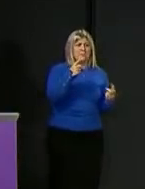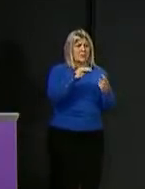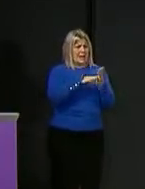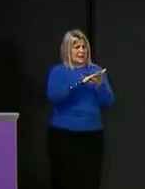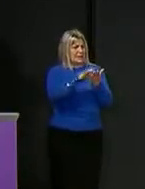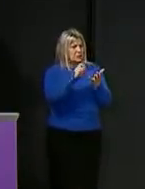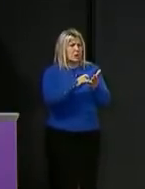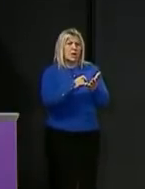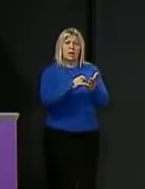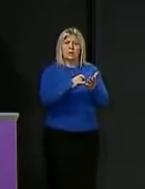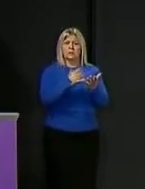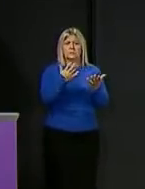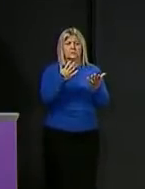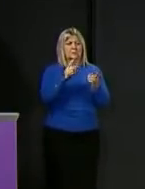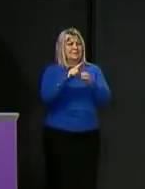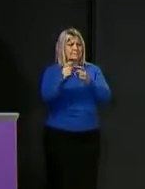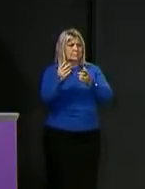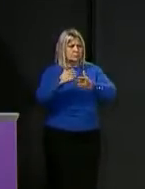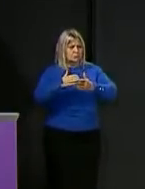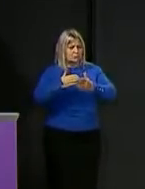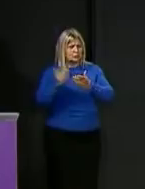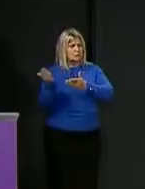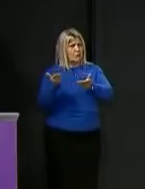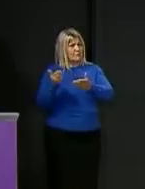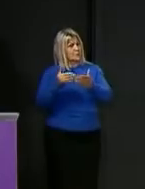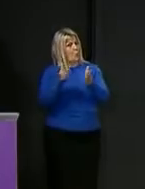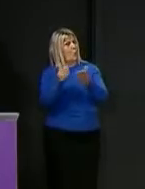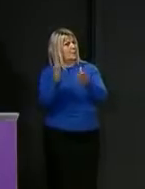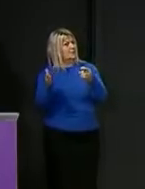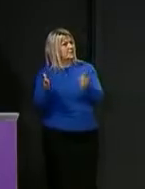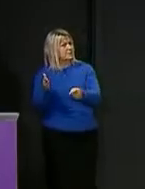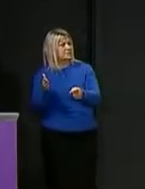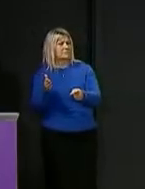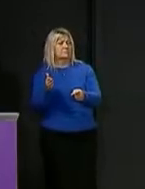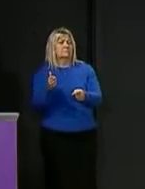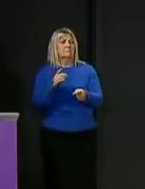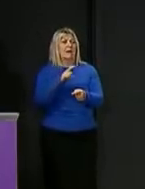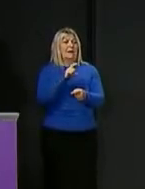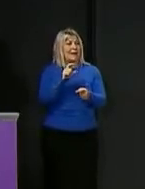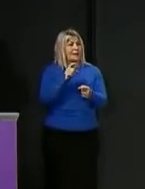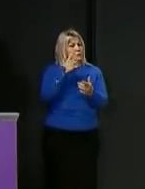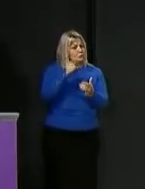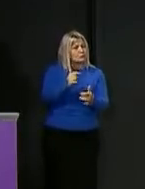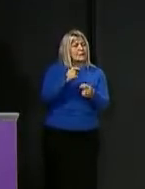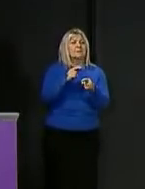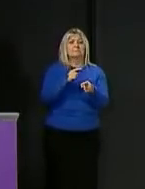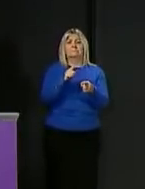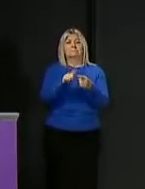and cancer screenings for example. As winter is usually a busier time for the NHS without COVID